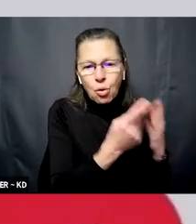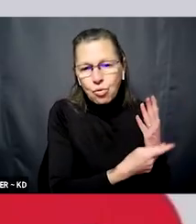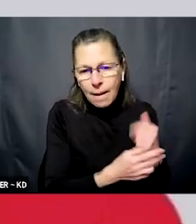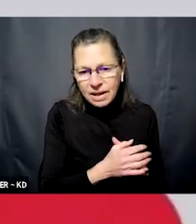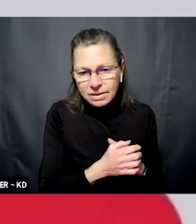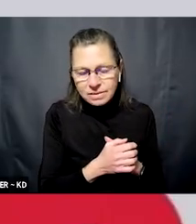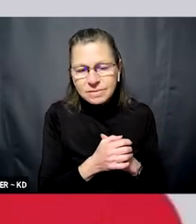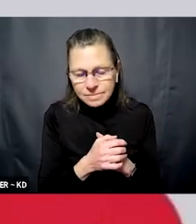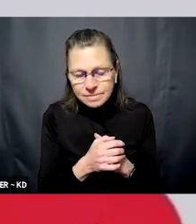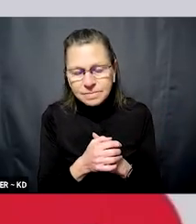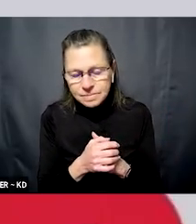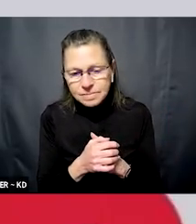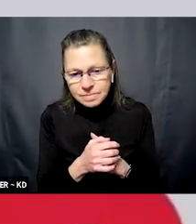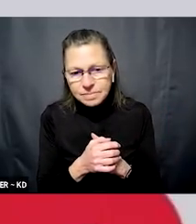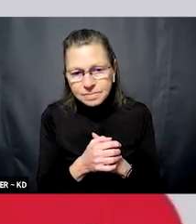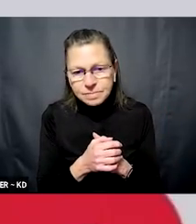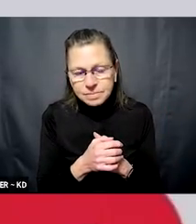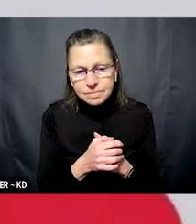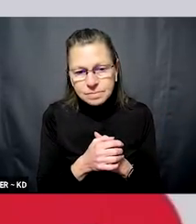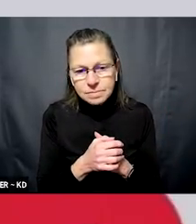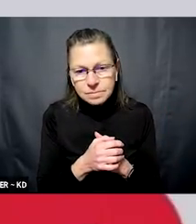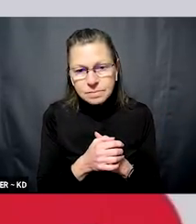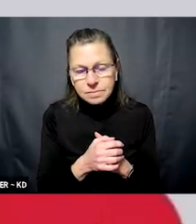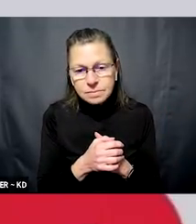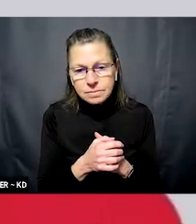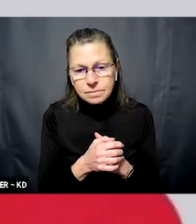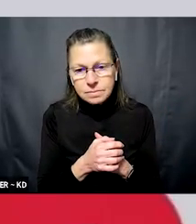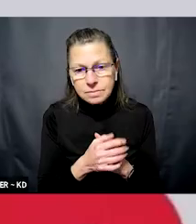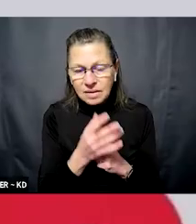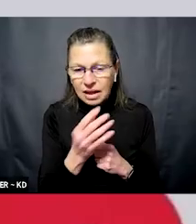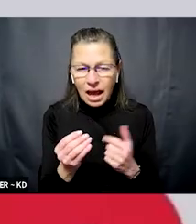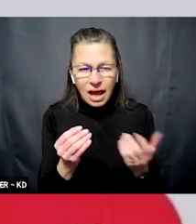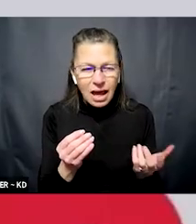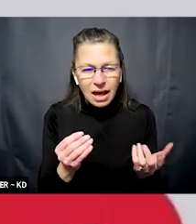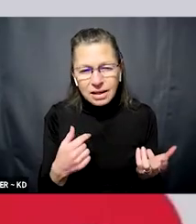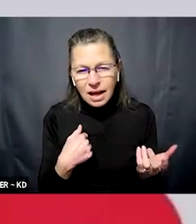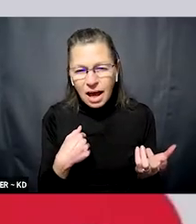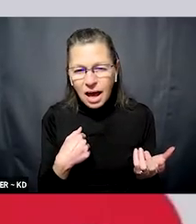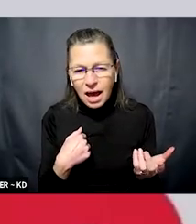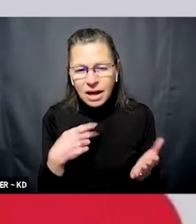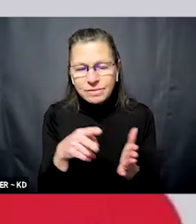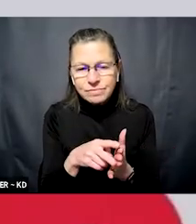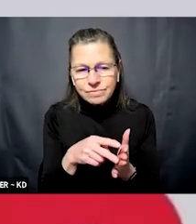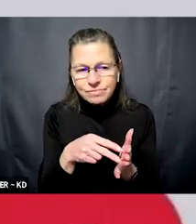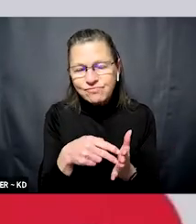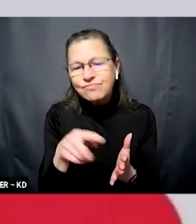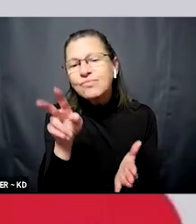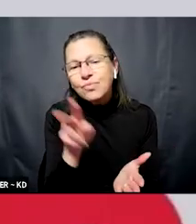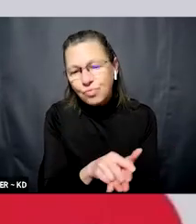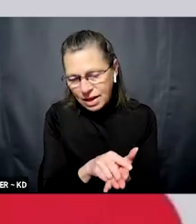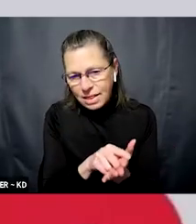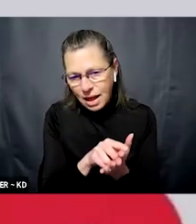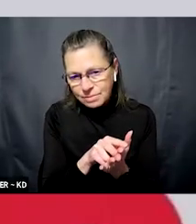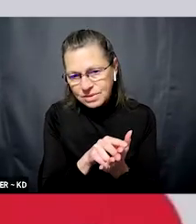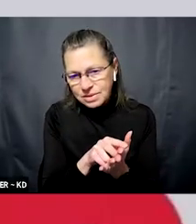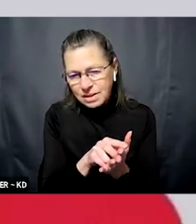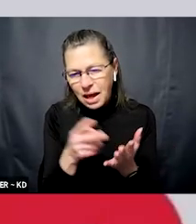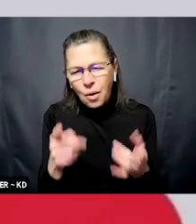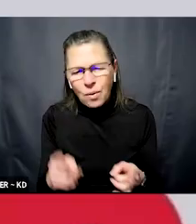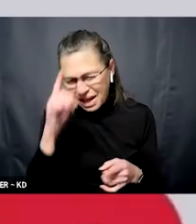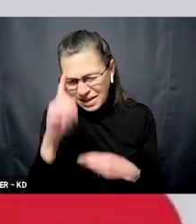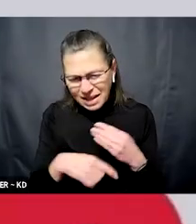services, and I relapsed. And when I think about the stressful life events and the mental